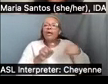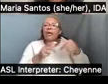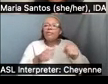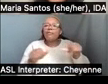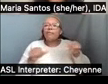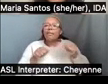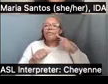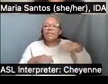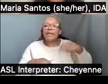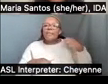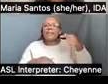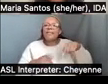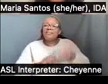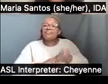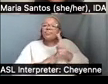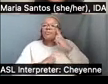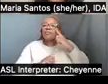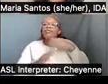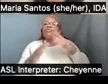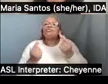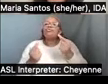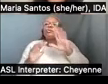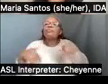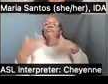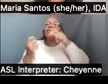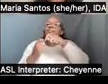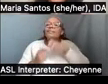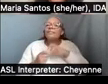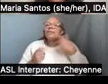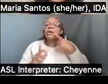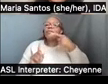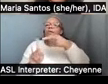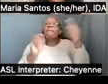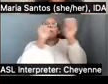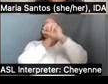This is a moment for you to get specific on just a couple of your main visual or auditory approaches.